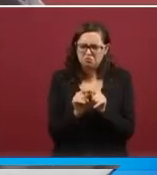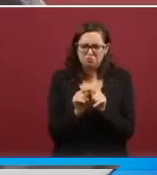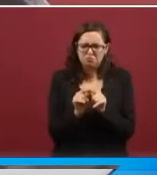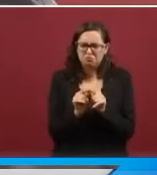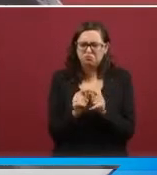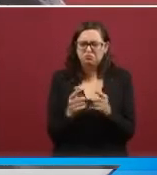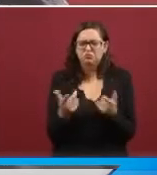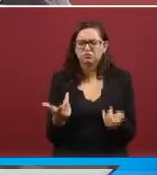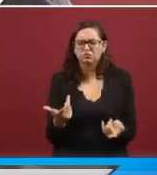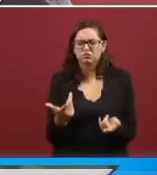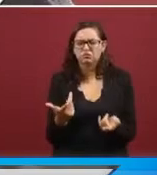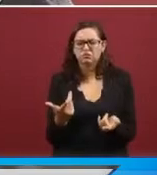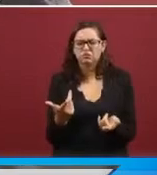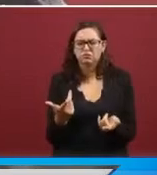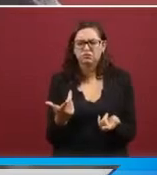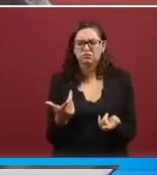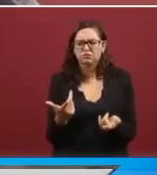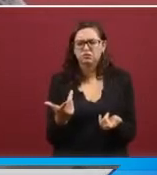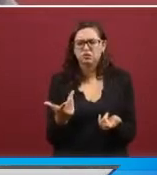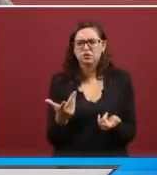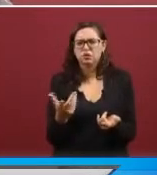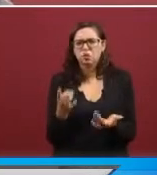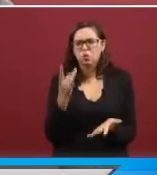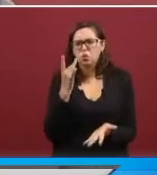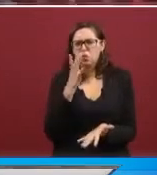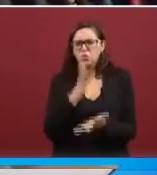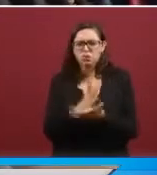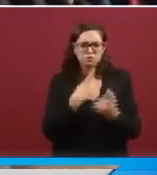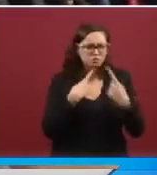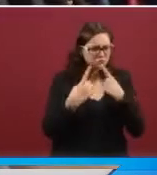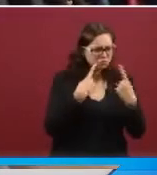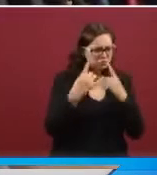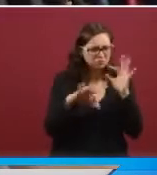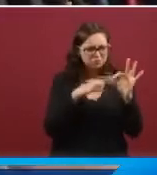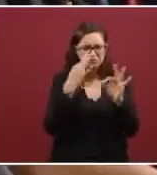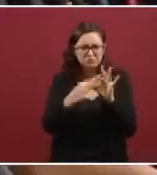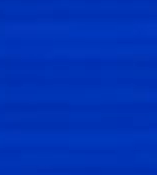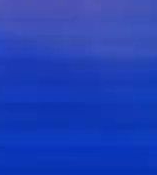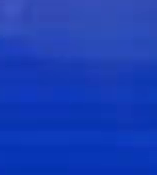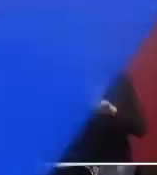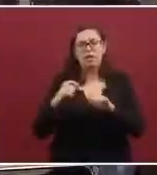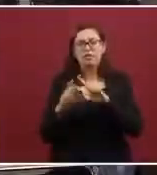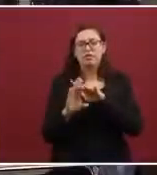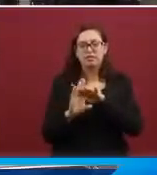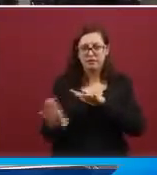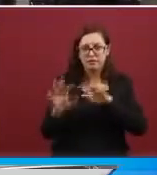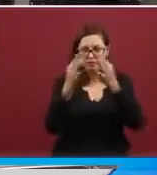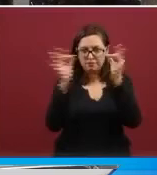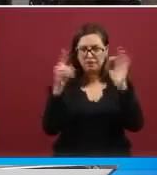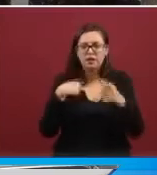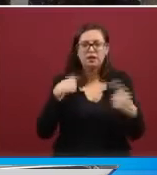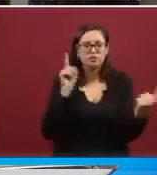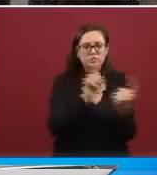by the Vice President of the United States Mike Pence with the Chancellor Marcelo Ebrard 3. Asylum procedure